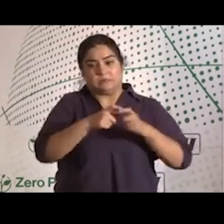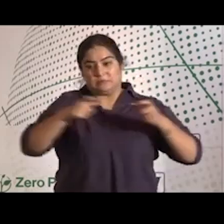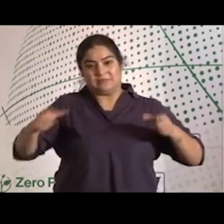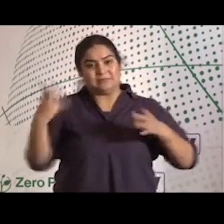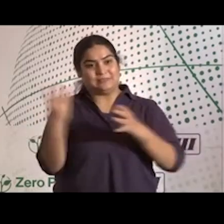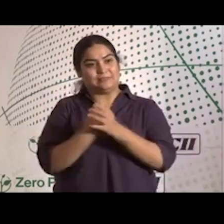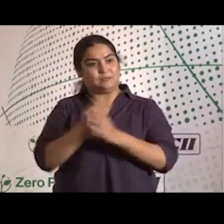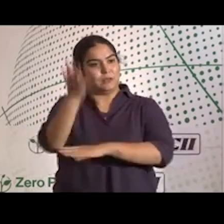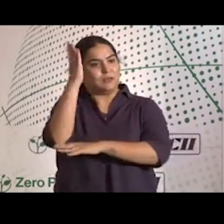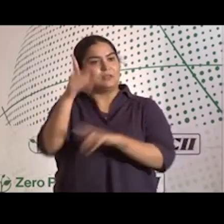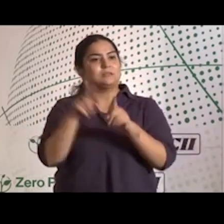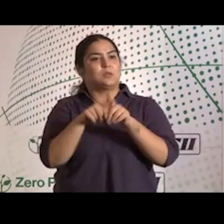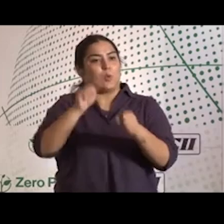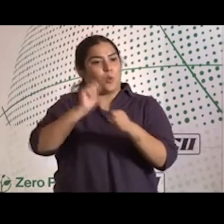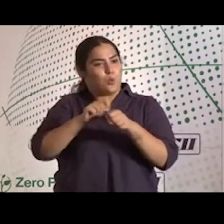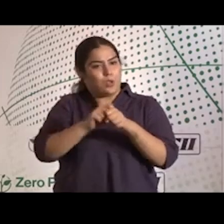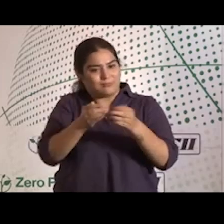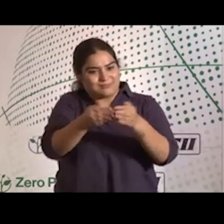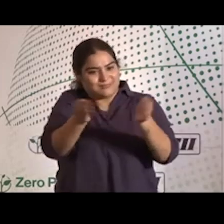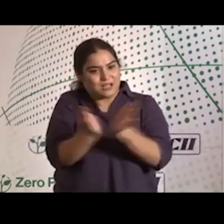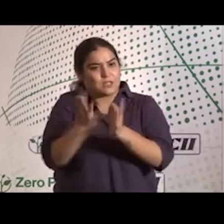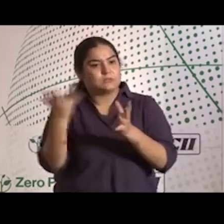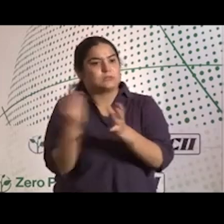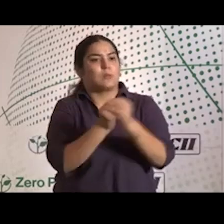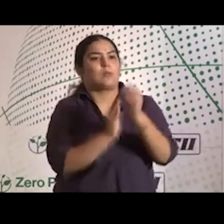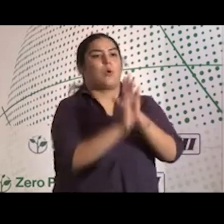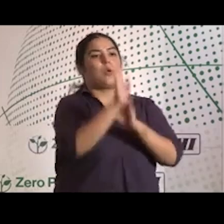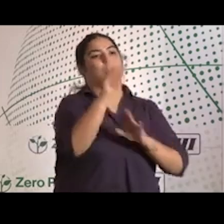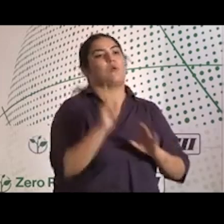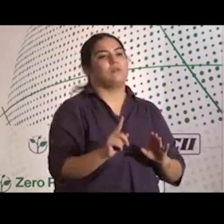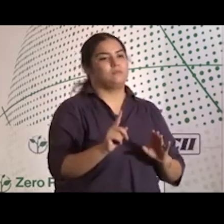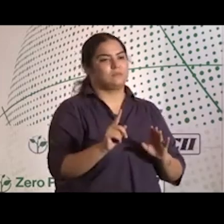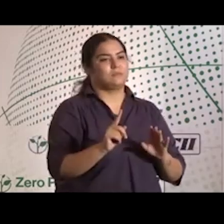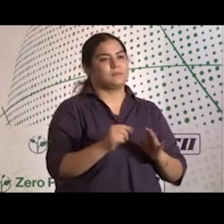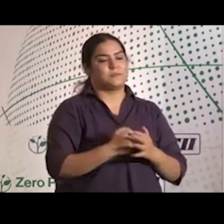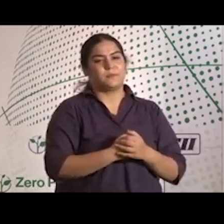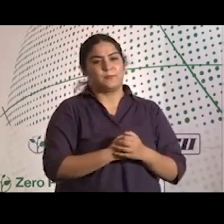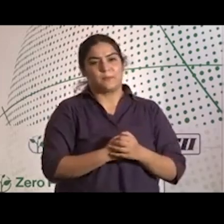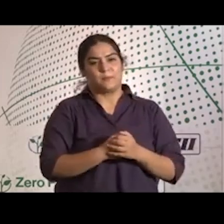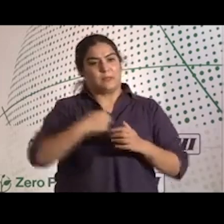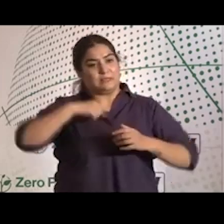working or existent. And by integrating